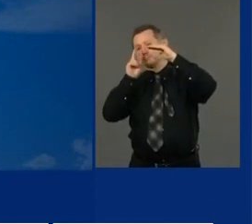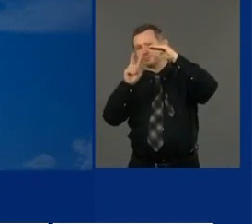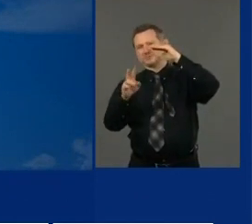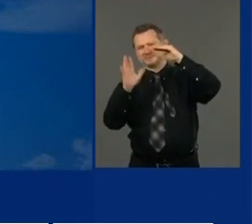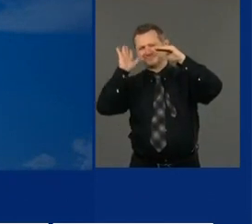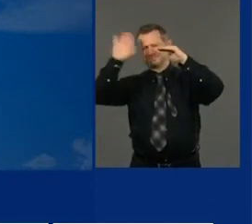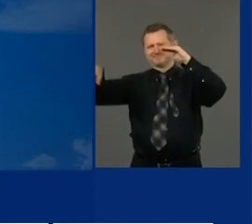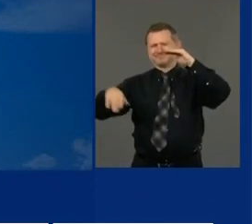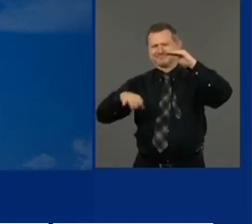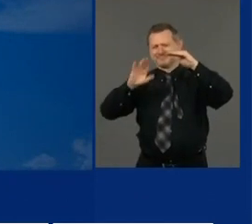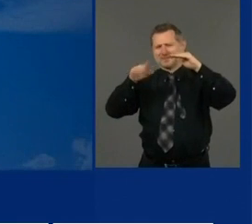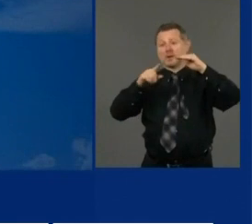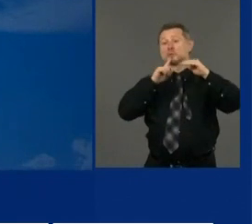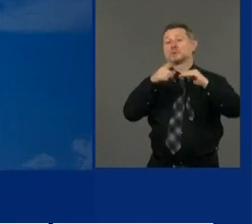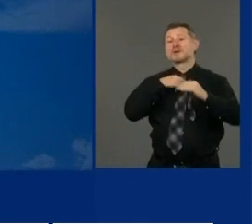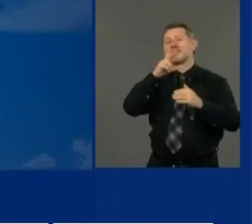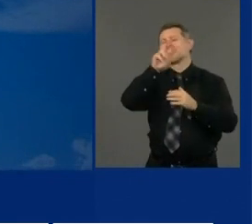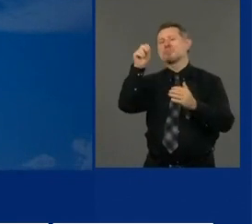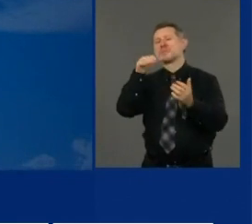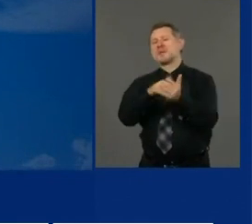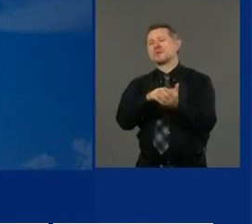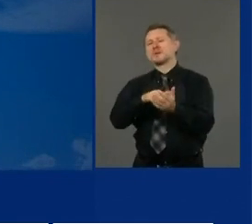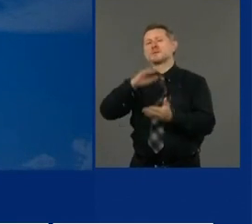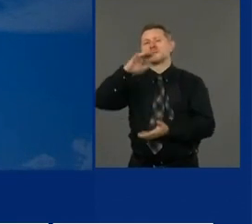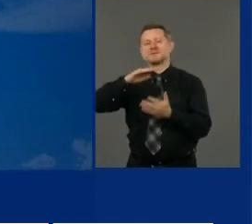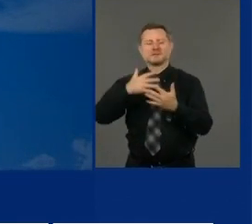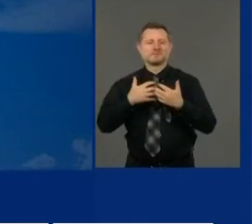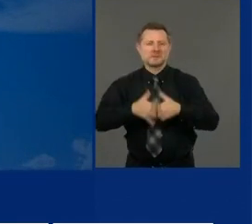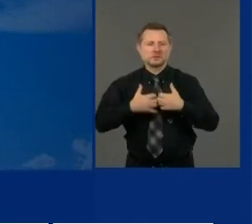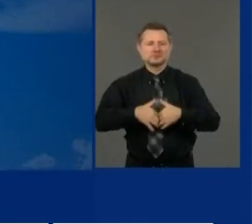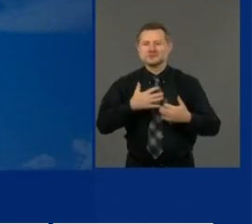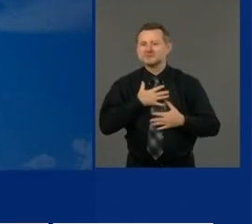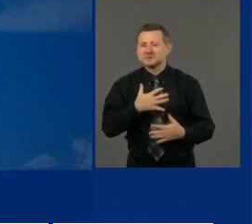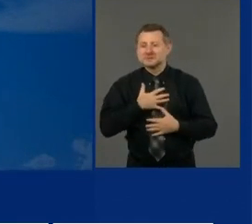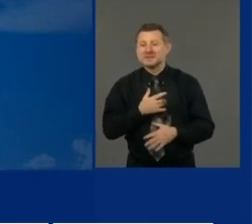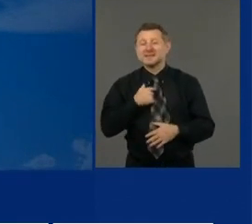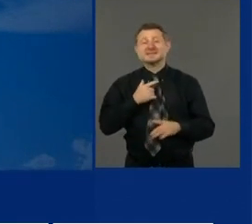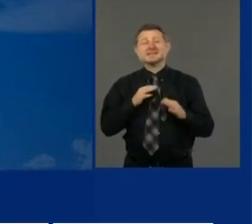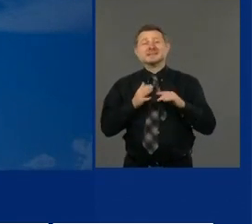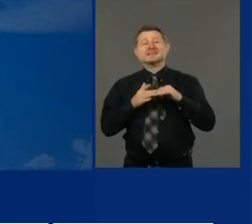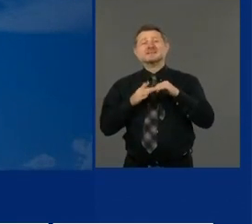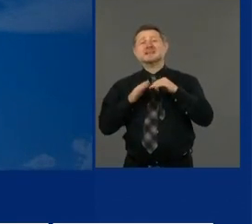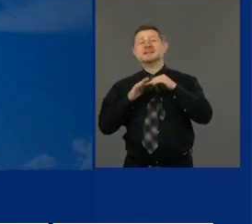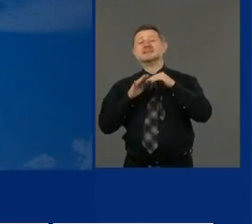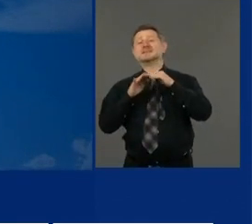WE HAD TO BEND THE CURVE TO